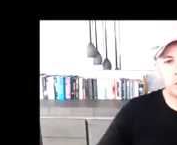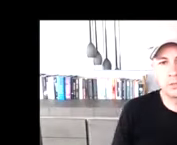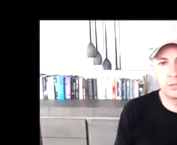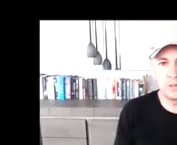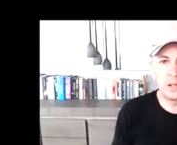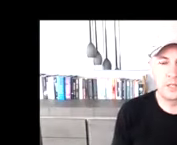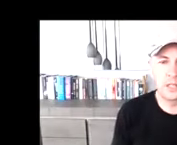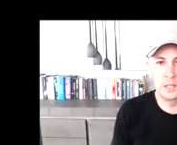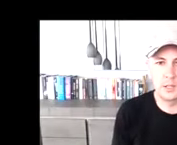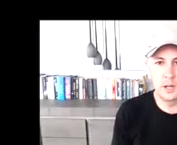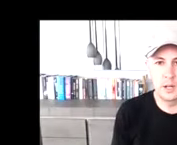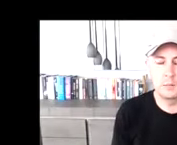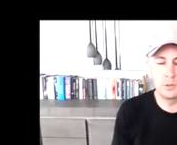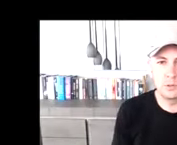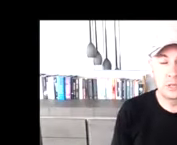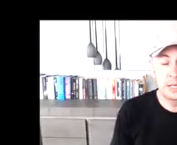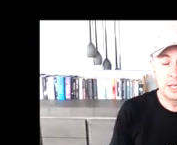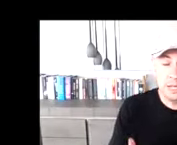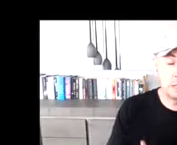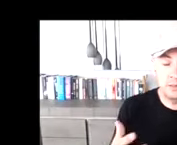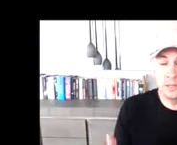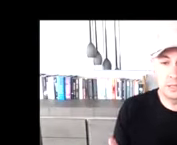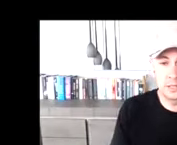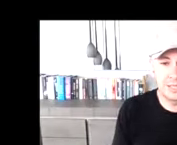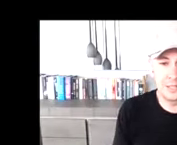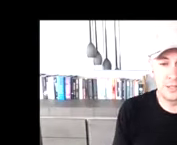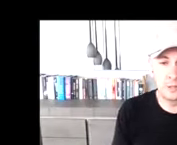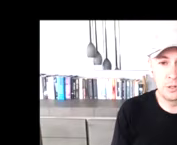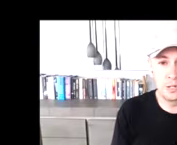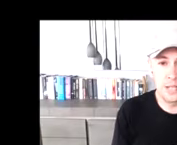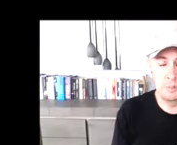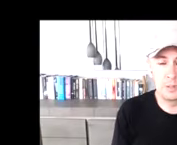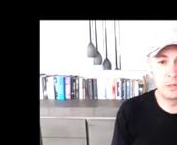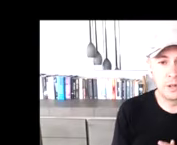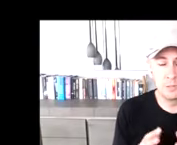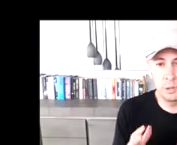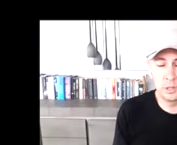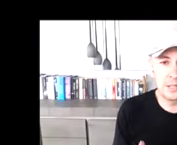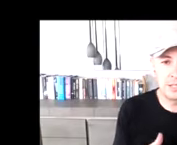of in five ten years’ time through many of the the things that are already happening around policy